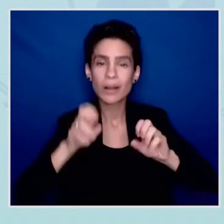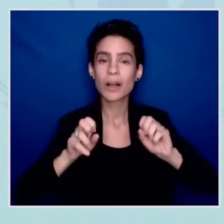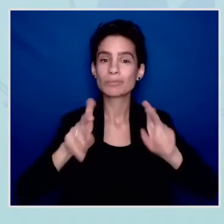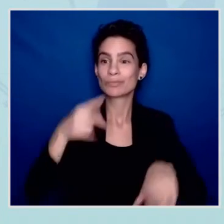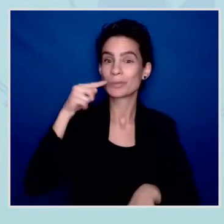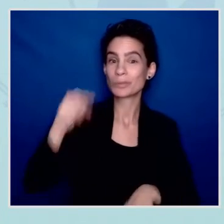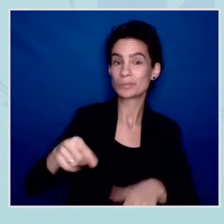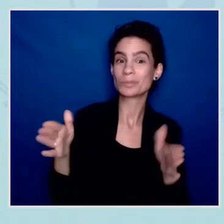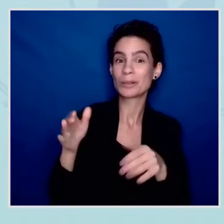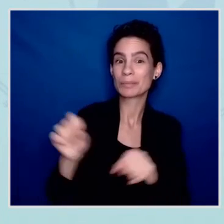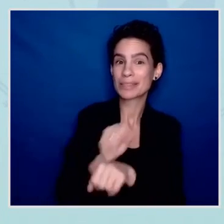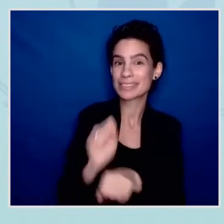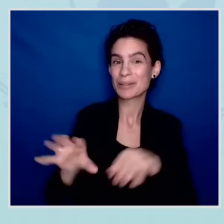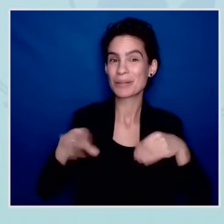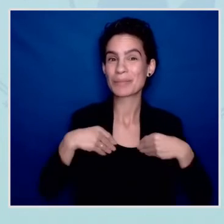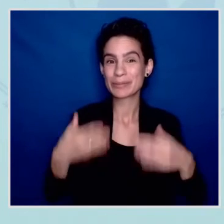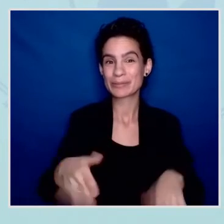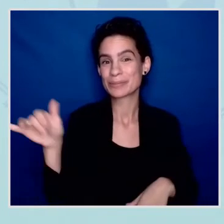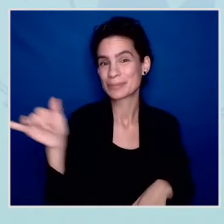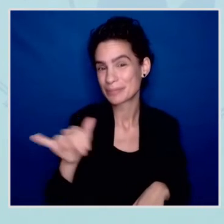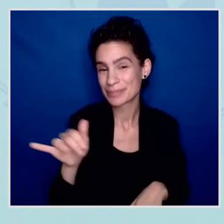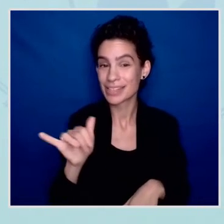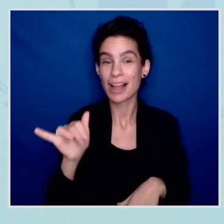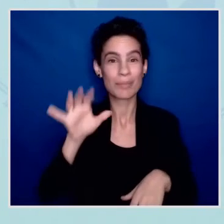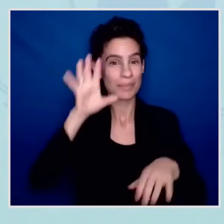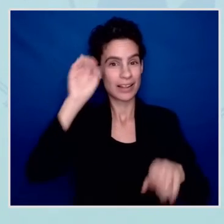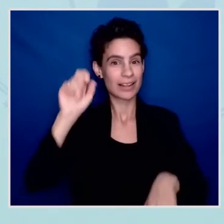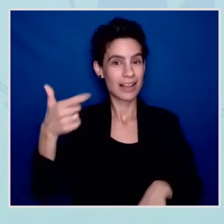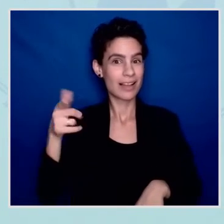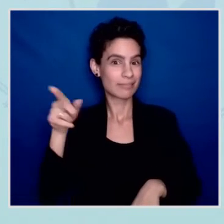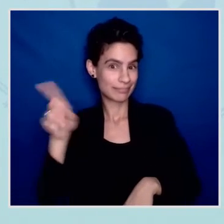WORKING PEOPLE. THEY ARE SEASONED, PUBLIC SERVANTS, WITH TRACK RECORDS OF NOT ONLY STANDING UP FOR